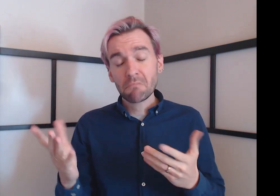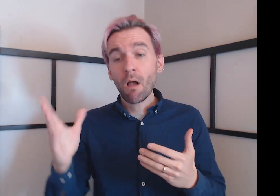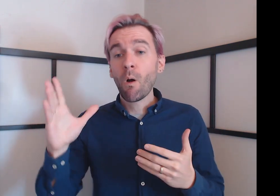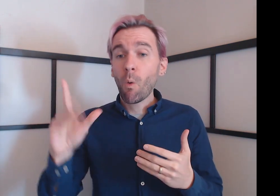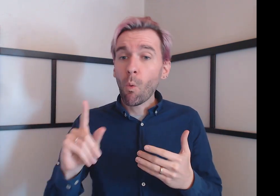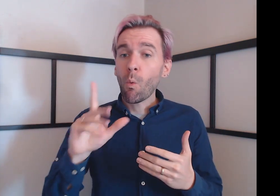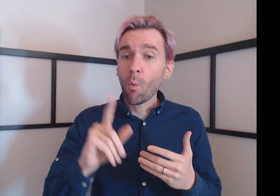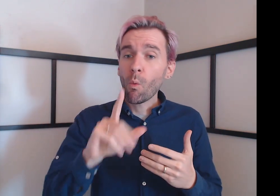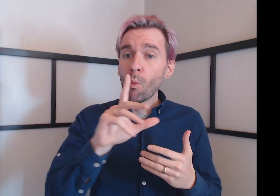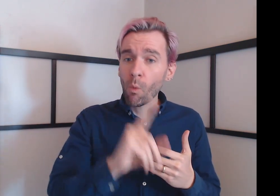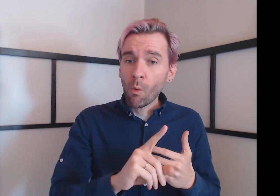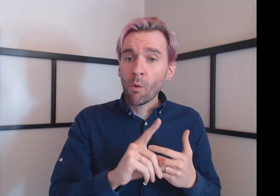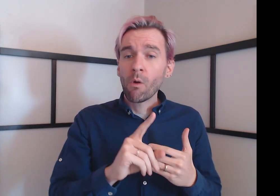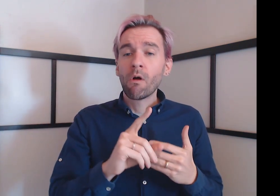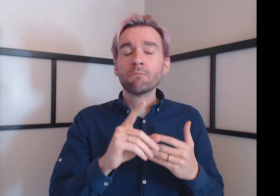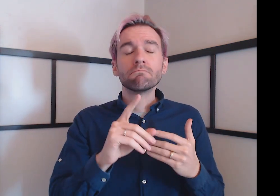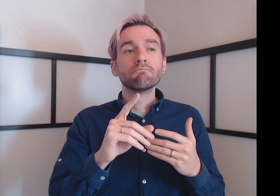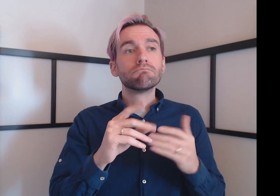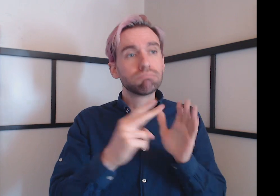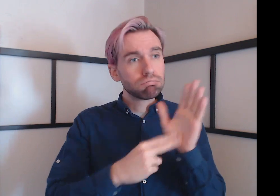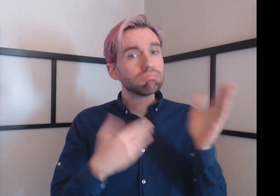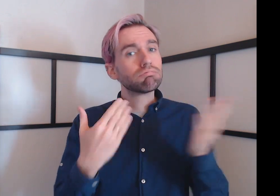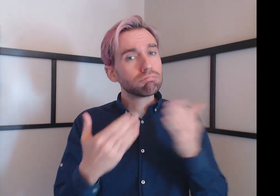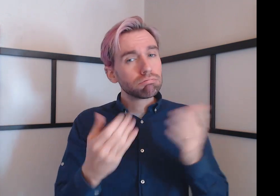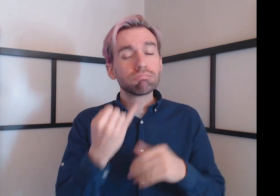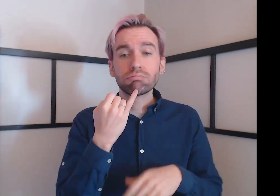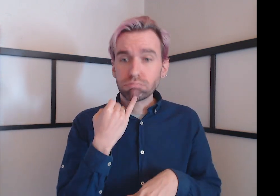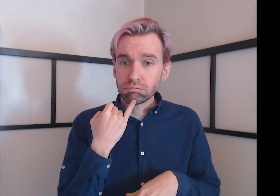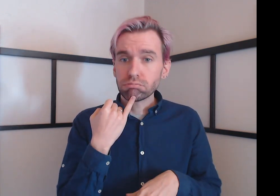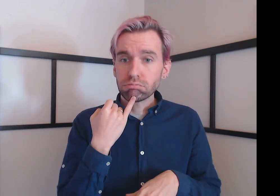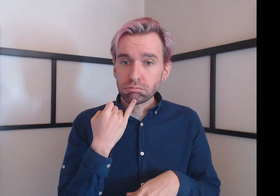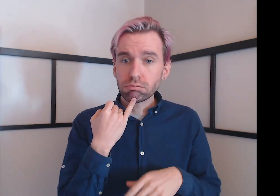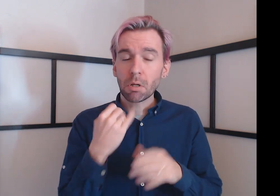Of course, we can find ways to explain some of them.